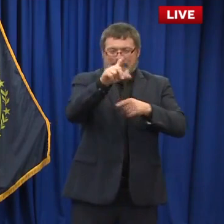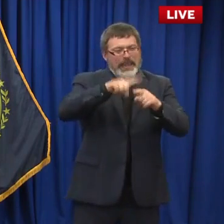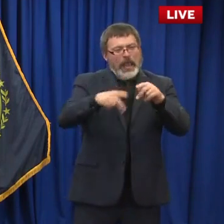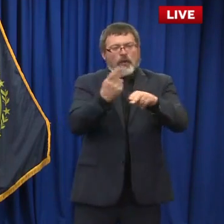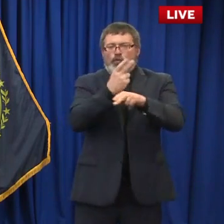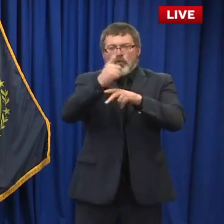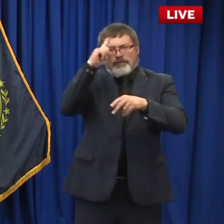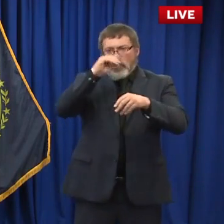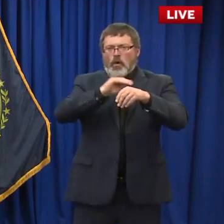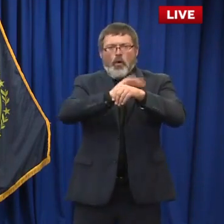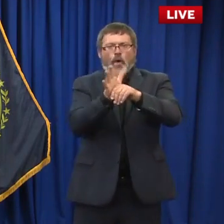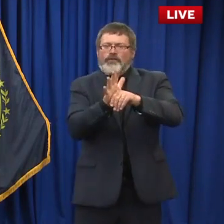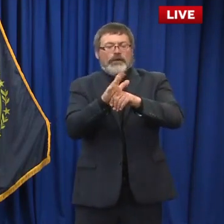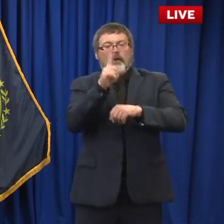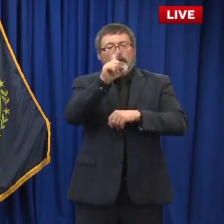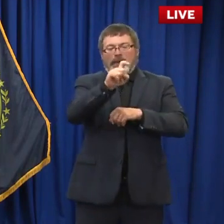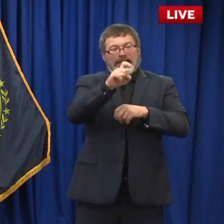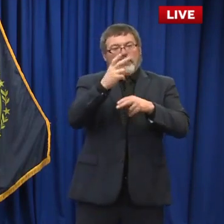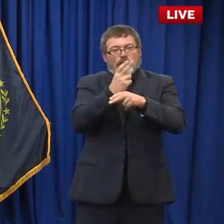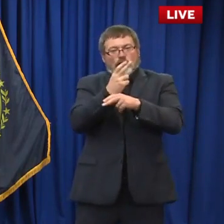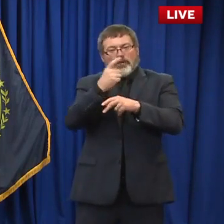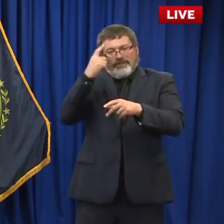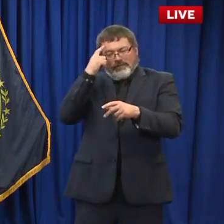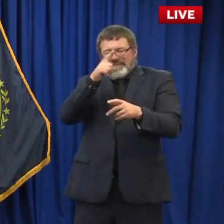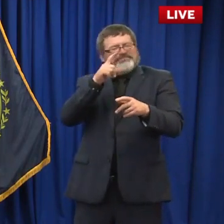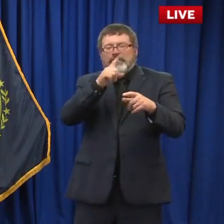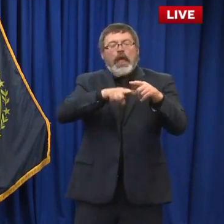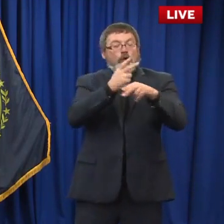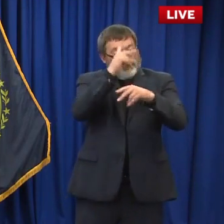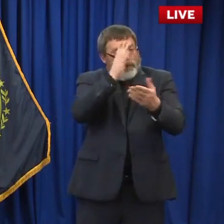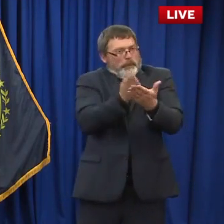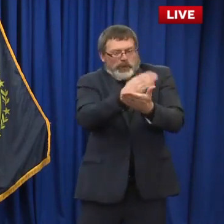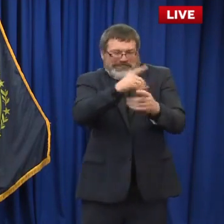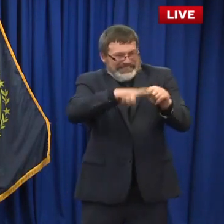C.A.R.E.S. ACT MONEY FOR COVID-RELATED FUNDS AND WITH THE CONFIDENCE THAT MORE DOLLARS WOULD BE COMING IN.